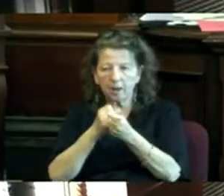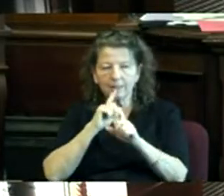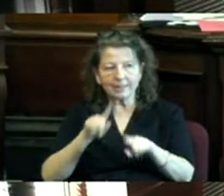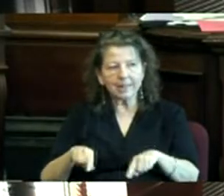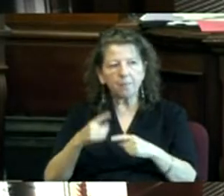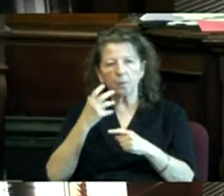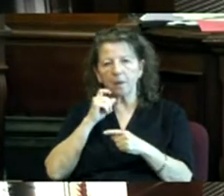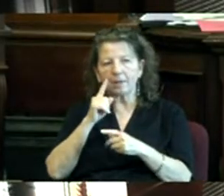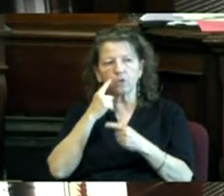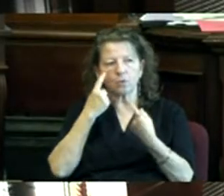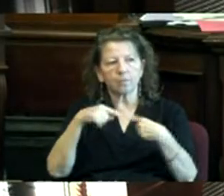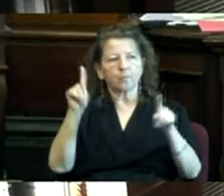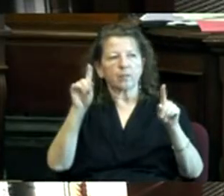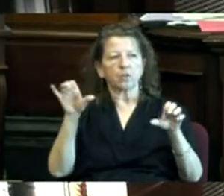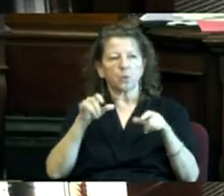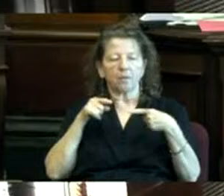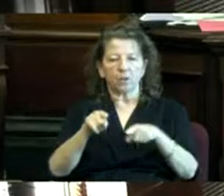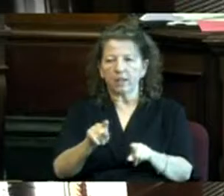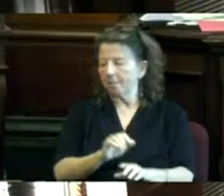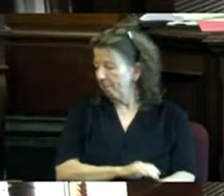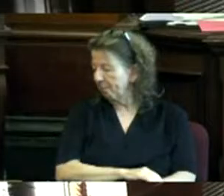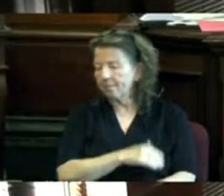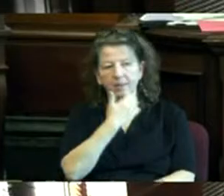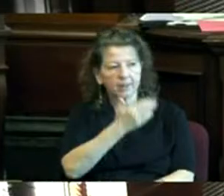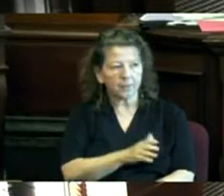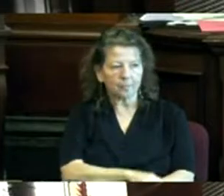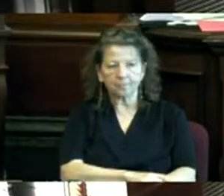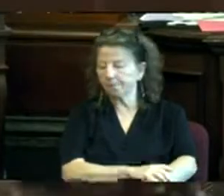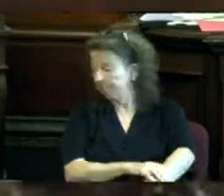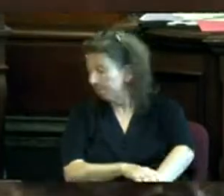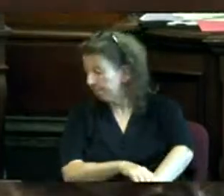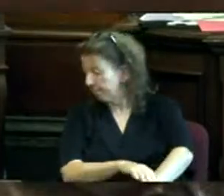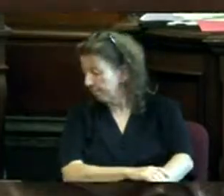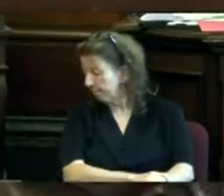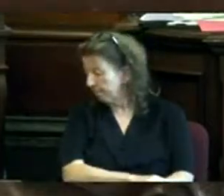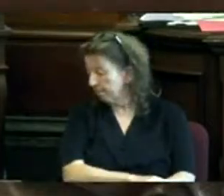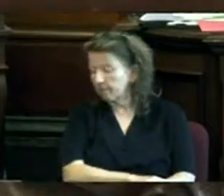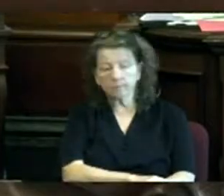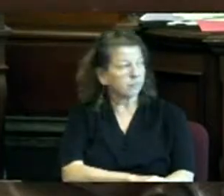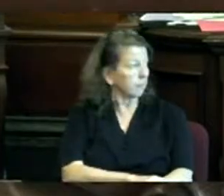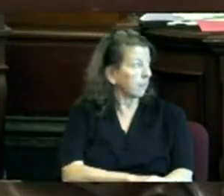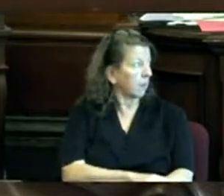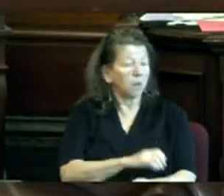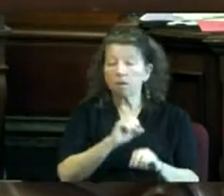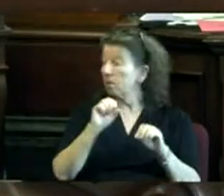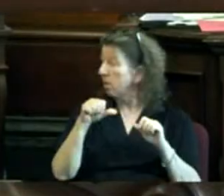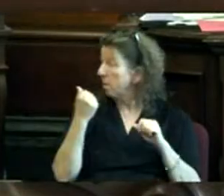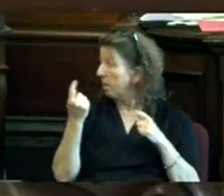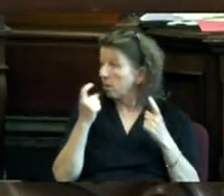the community support team and the Homicide Response team. So we want to see how they can be